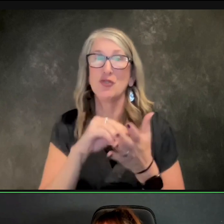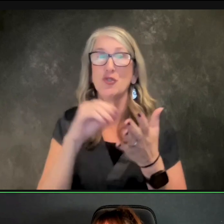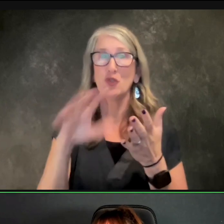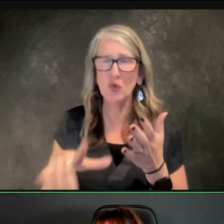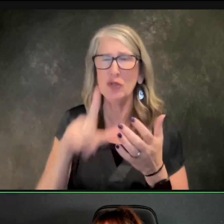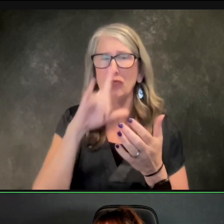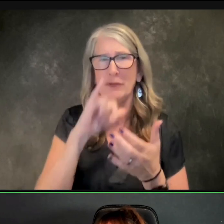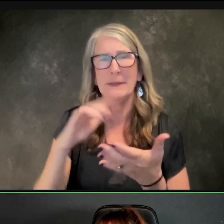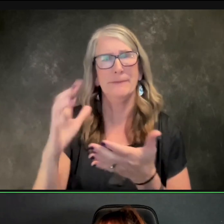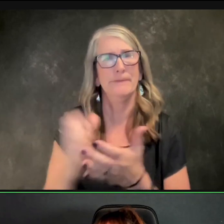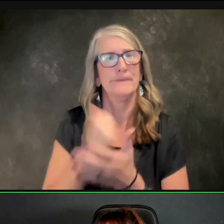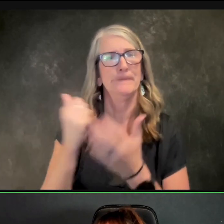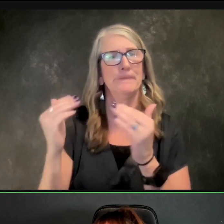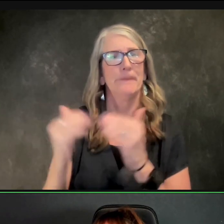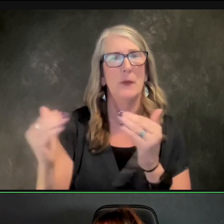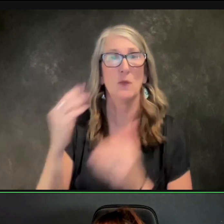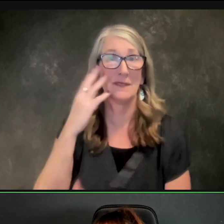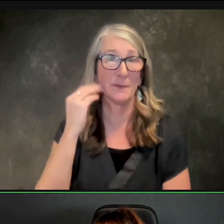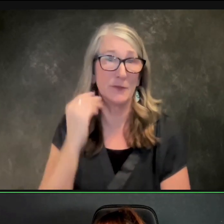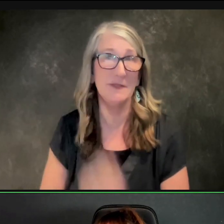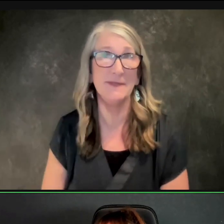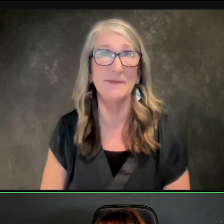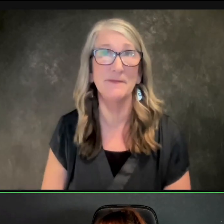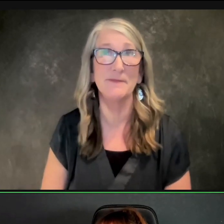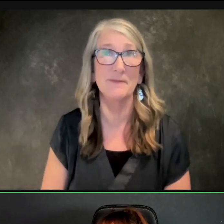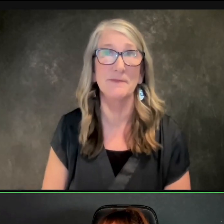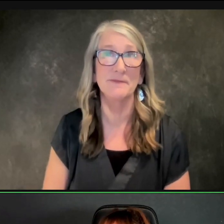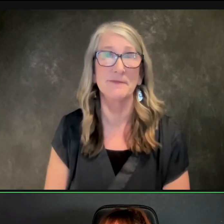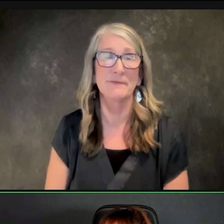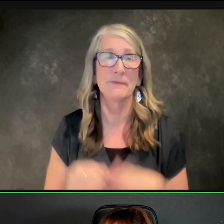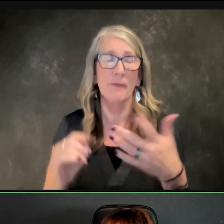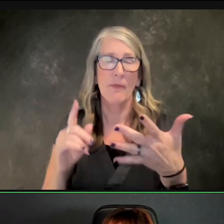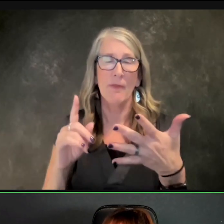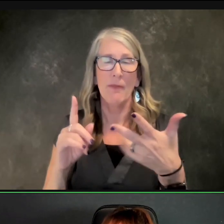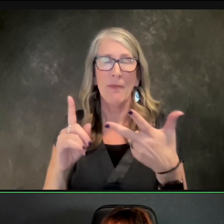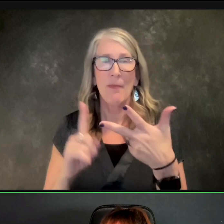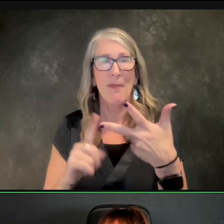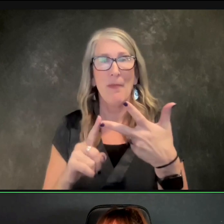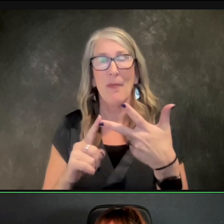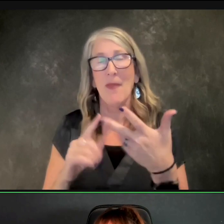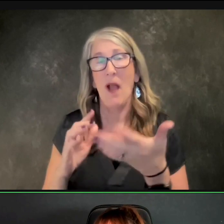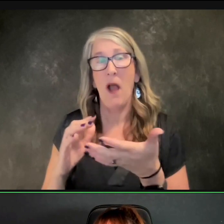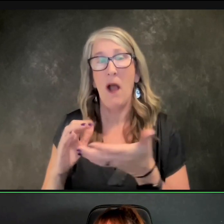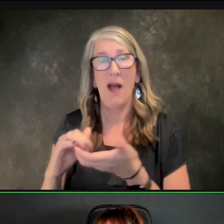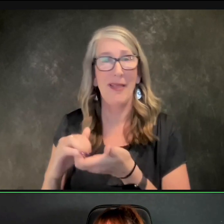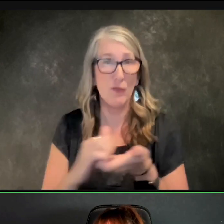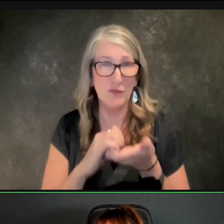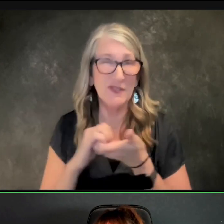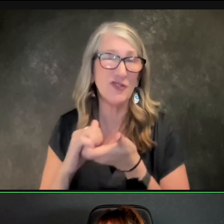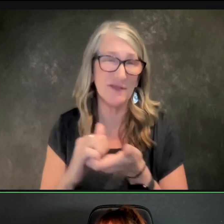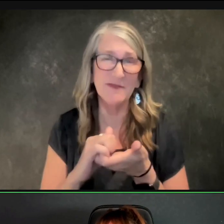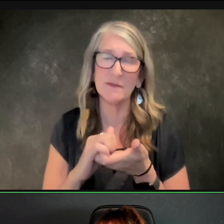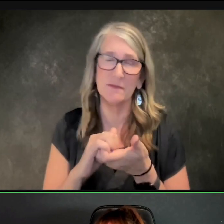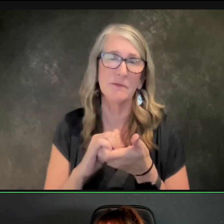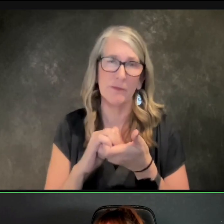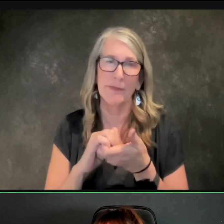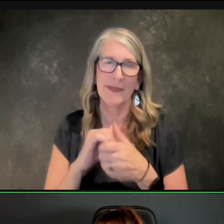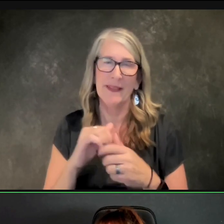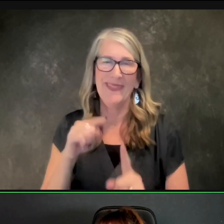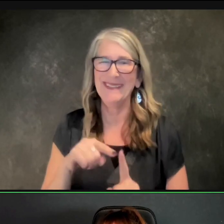Those are all things to really consider, and make sure that the student has a completely equitable access.